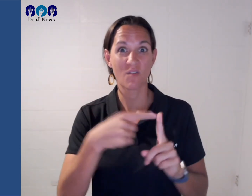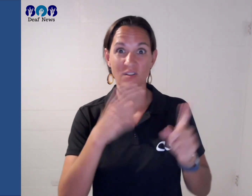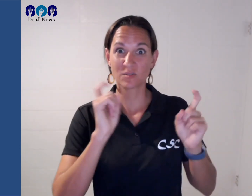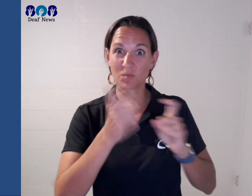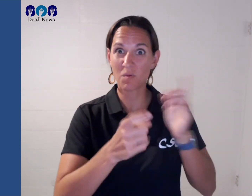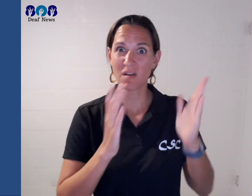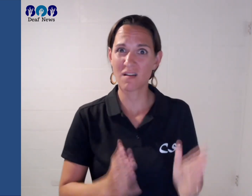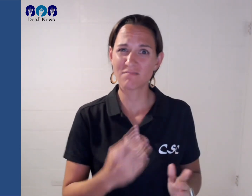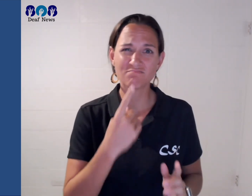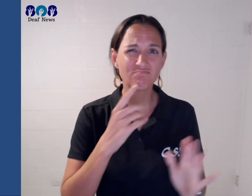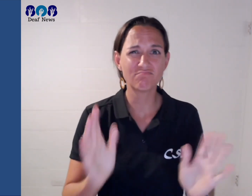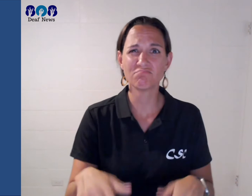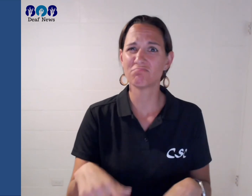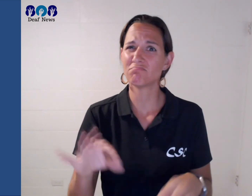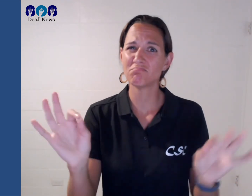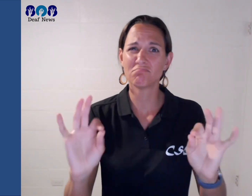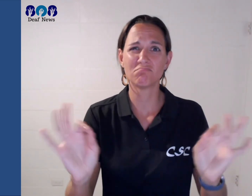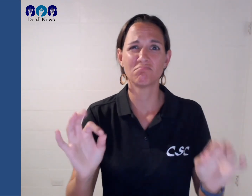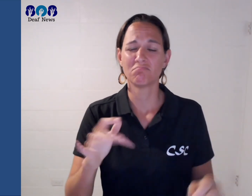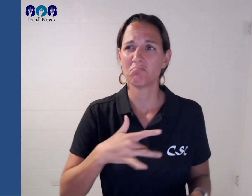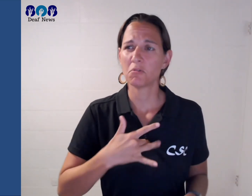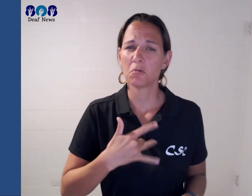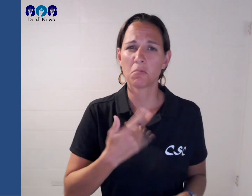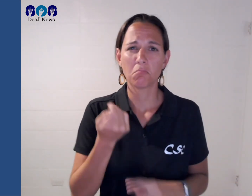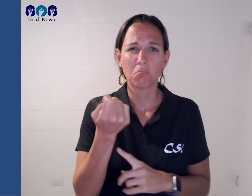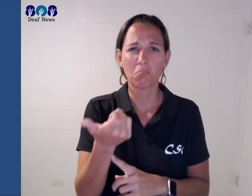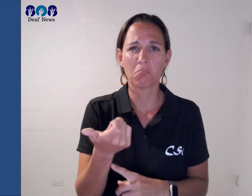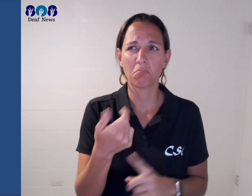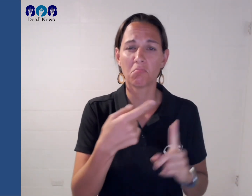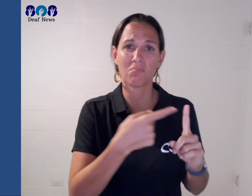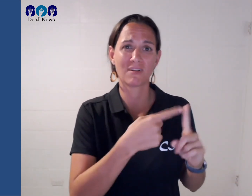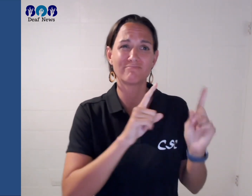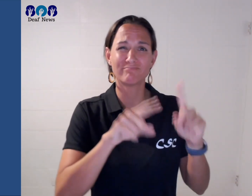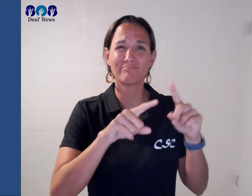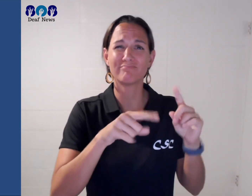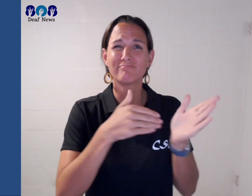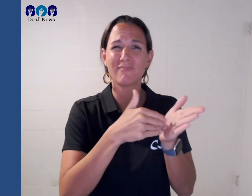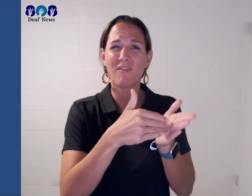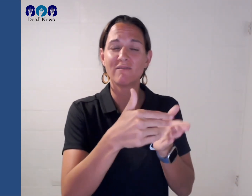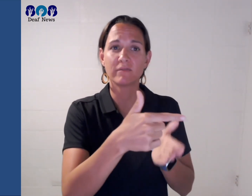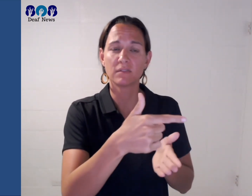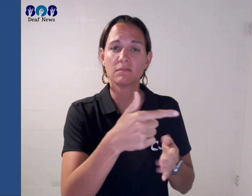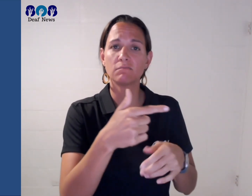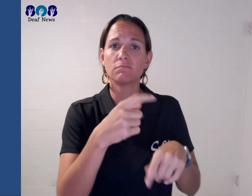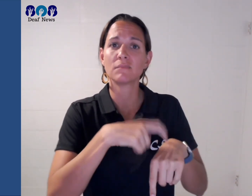had mentioned, “Really it’s no big deal. The process is very simple and as you go over time,